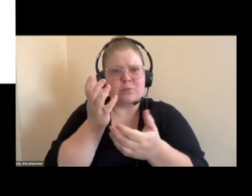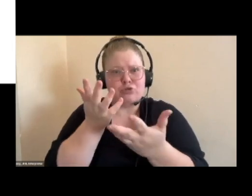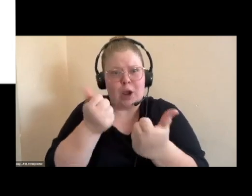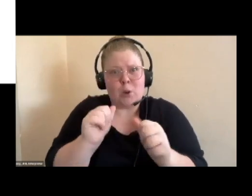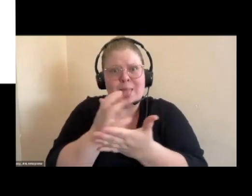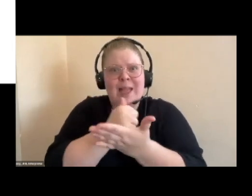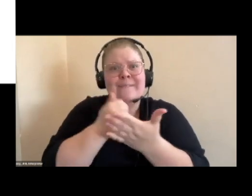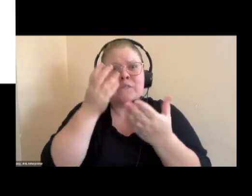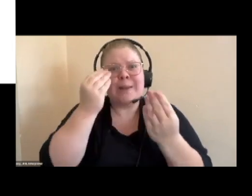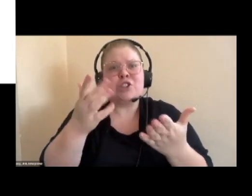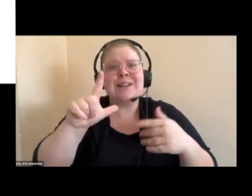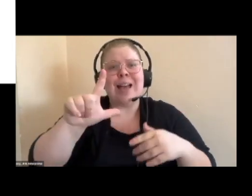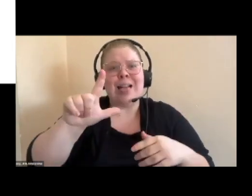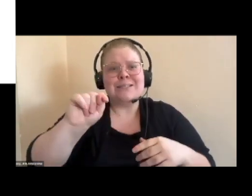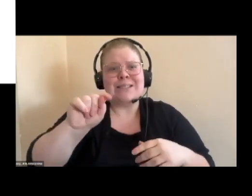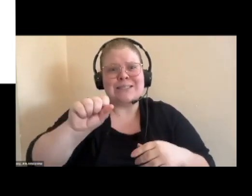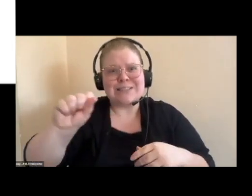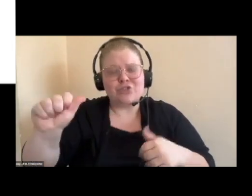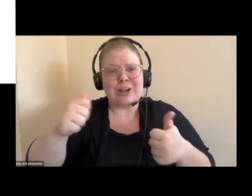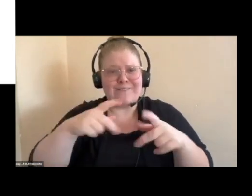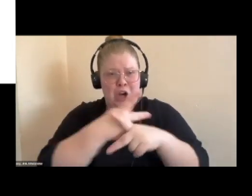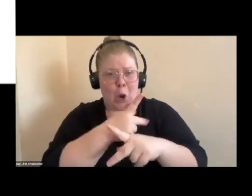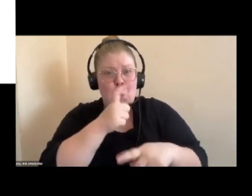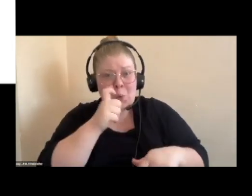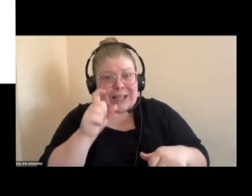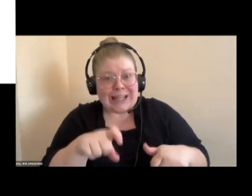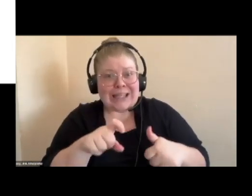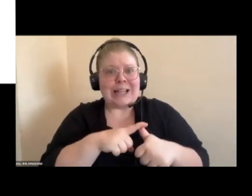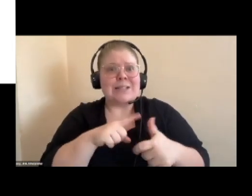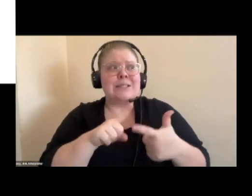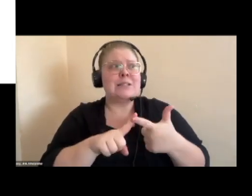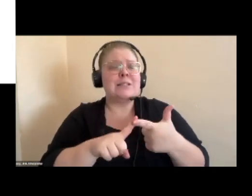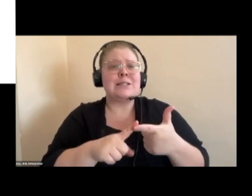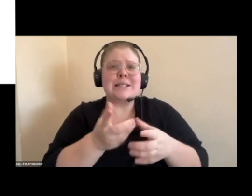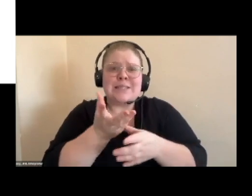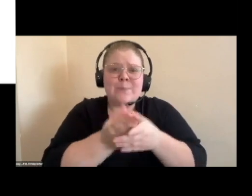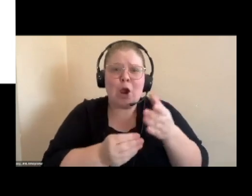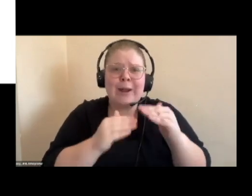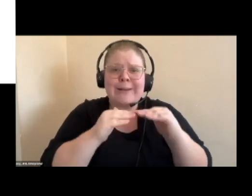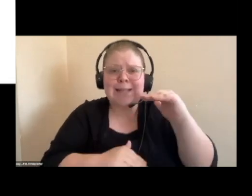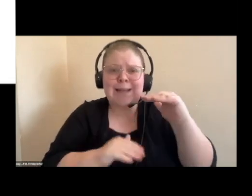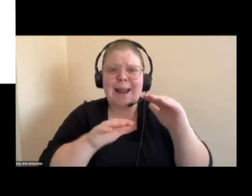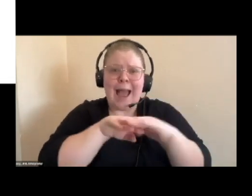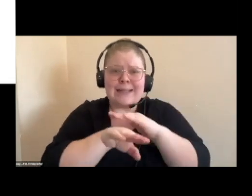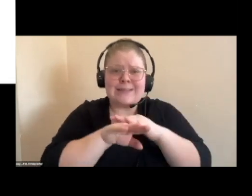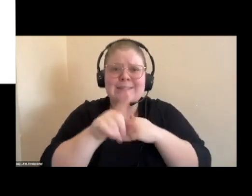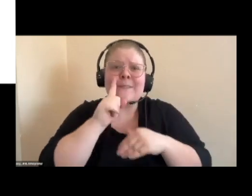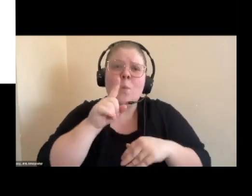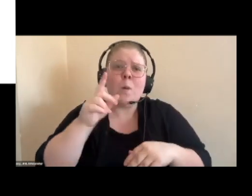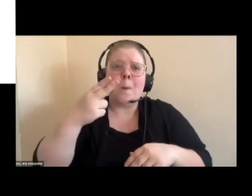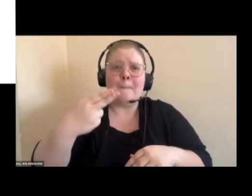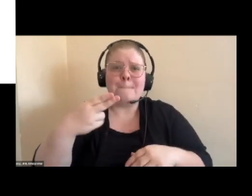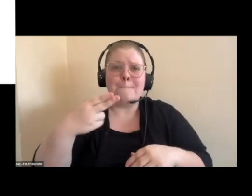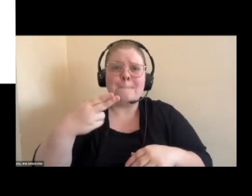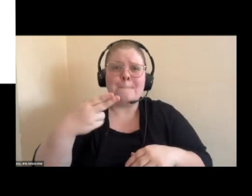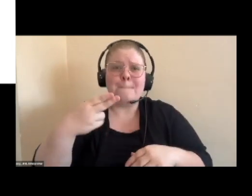Look at disparities in access to home and community based services for the state to plan for the future.